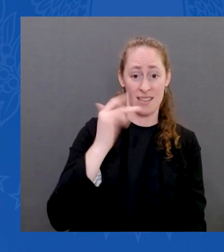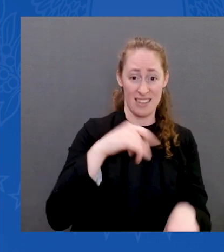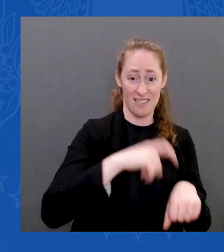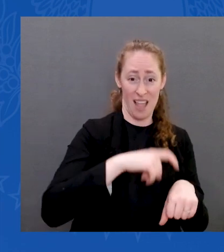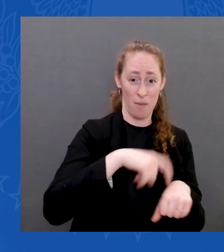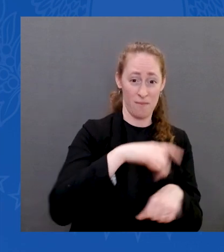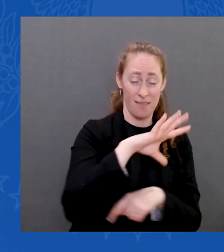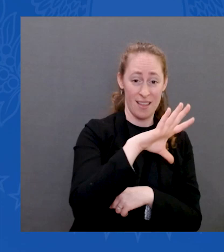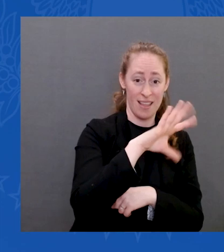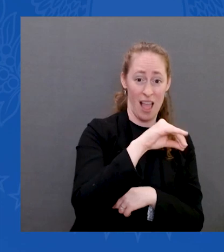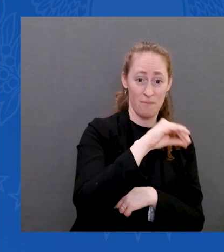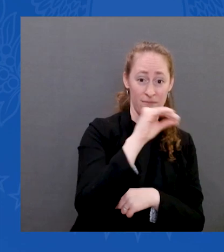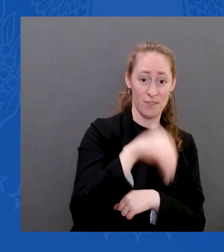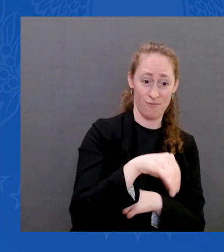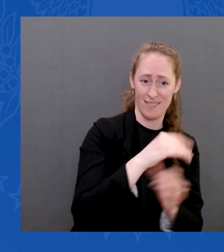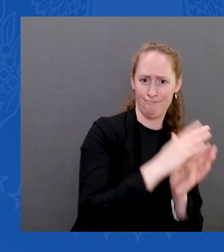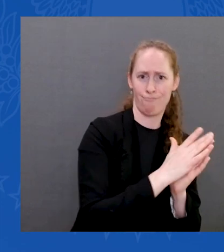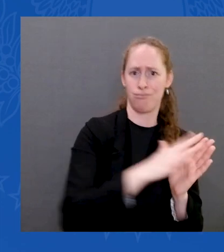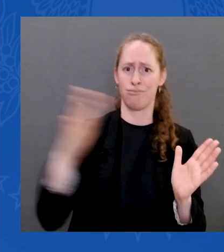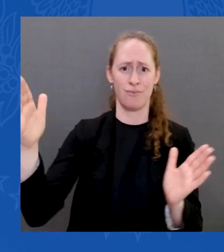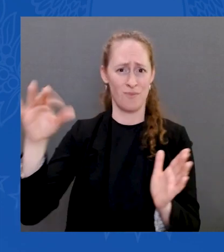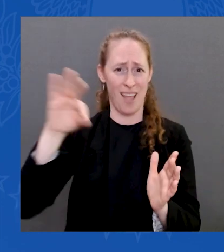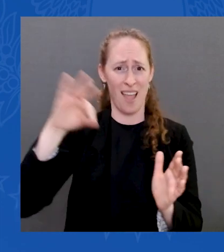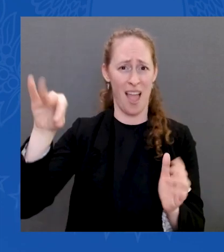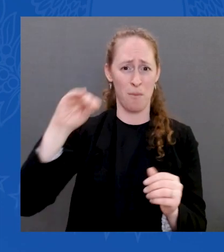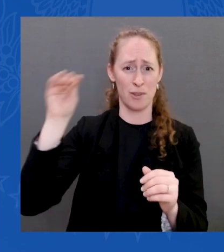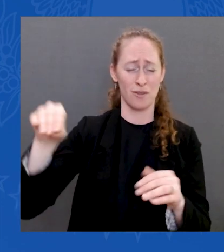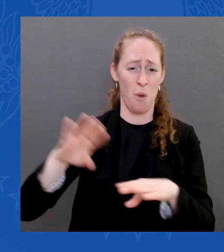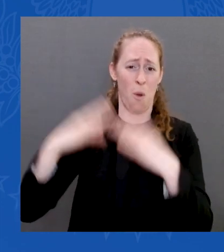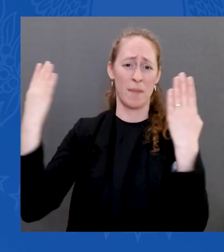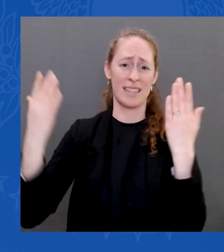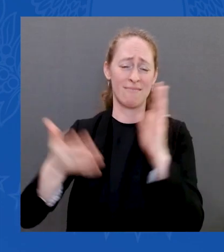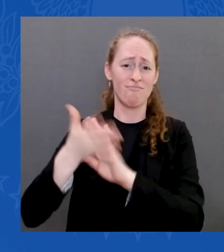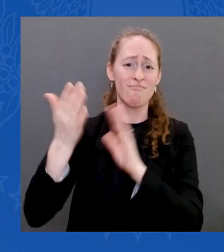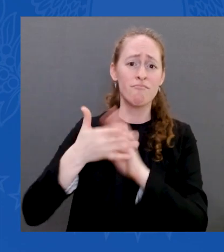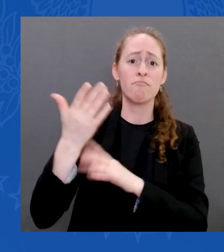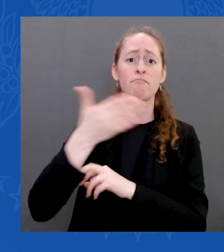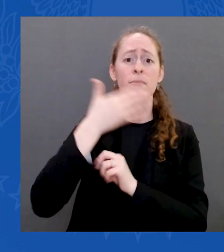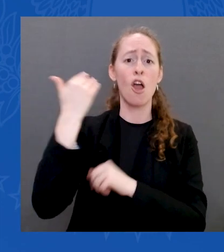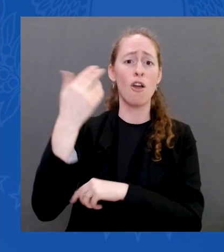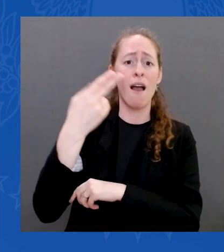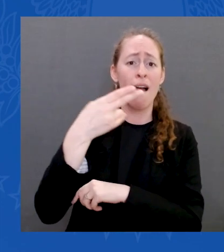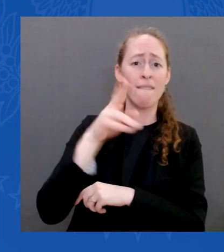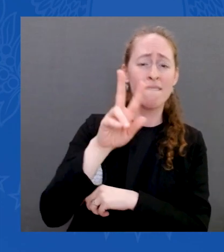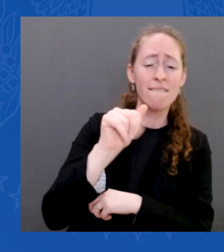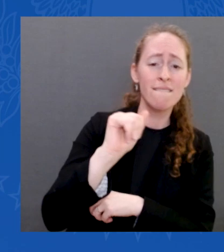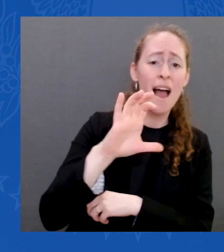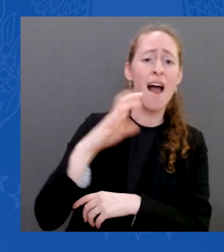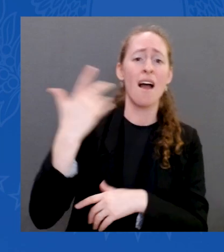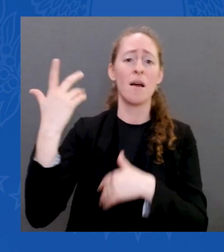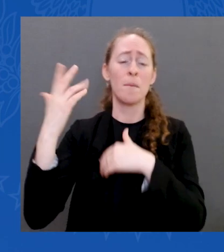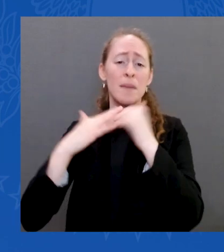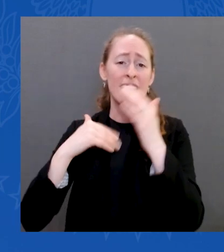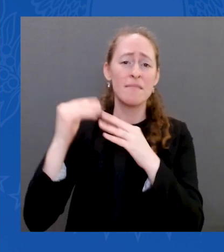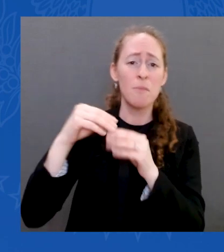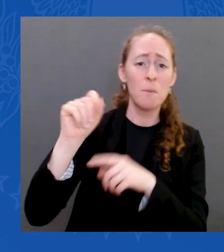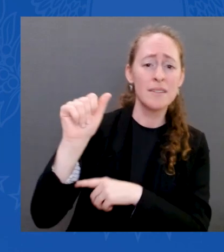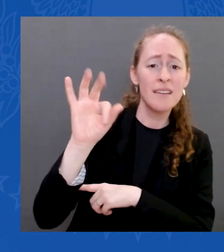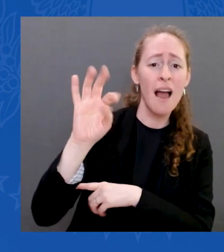and ventilation systems, safer buildings. It isn't a thriving building until it comes alive, though,